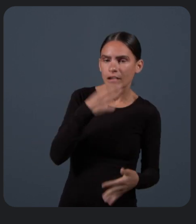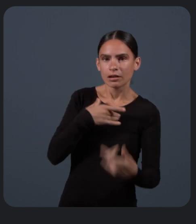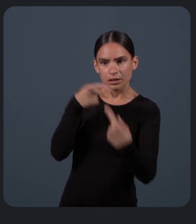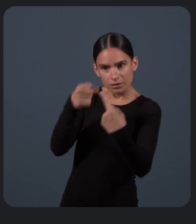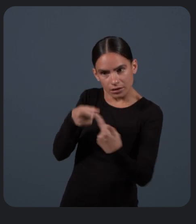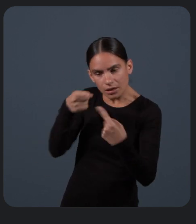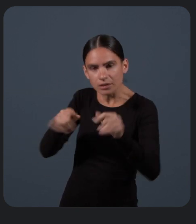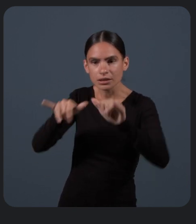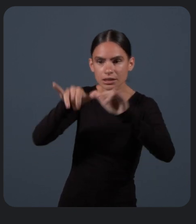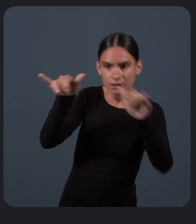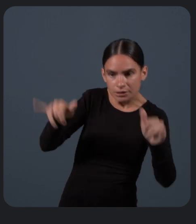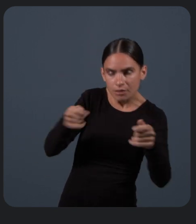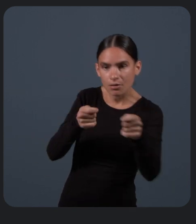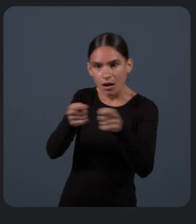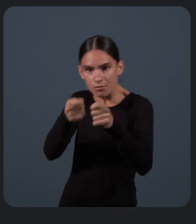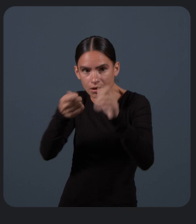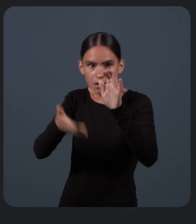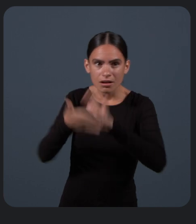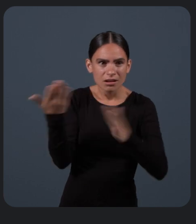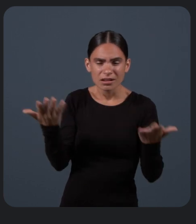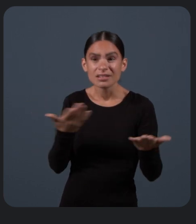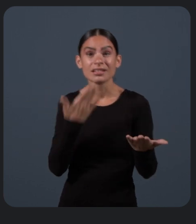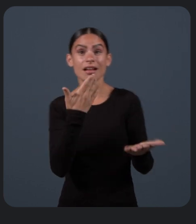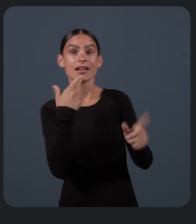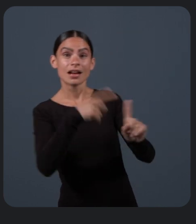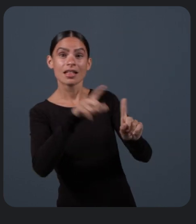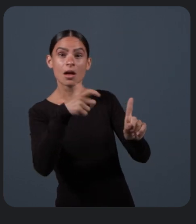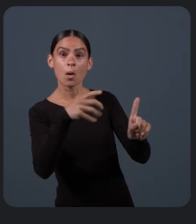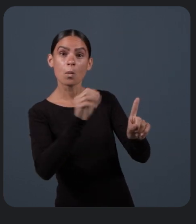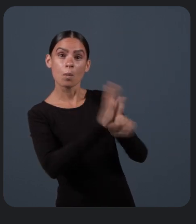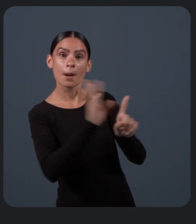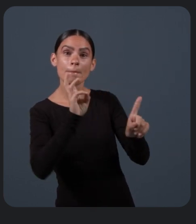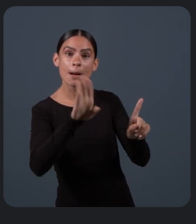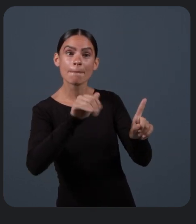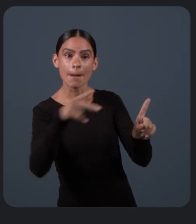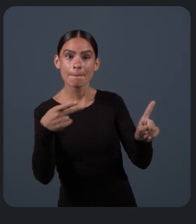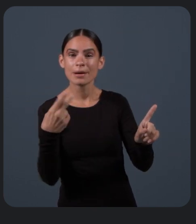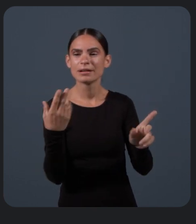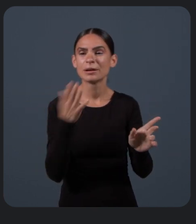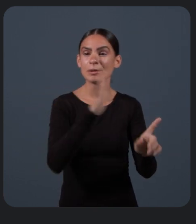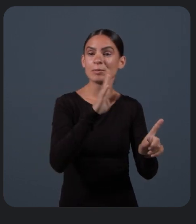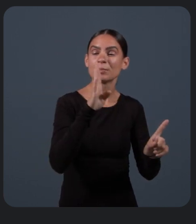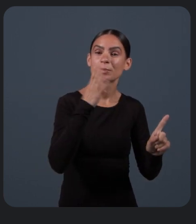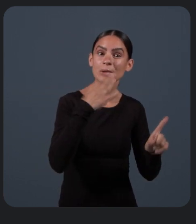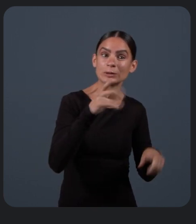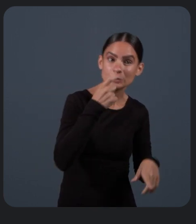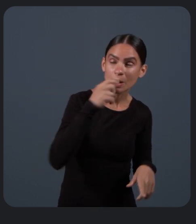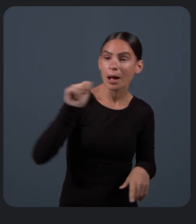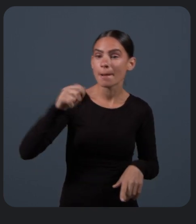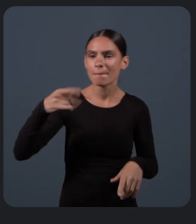And, thanks to LEGO's web app, which uses the web's Bluetooth and USB APIs, we can just connect their hardware and get going straight away.